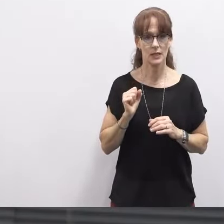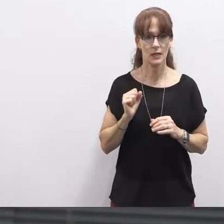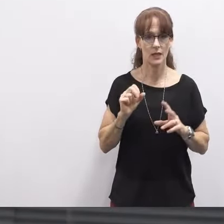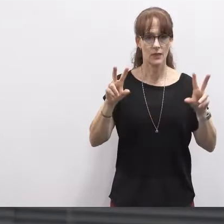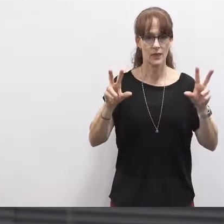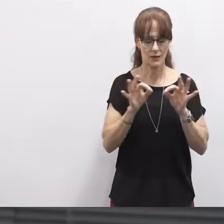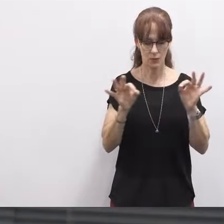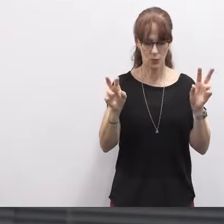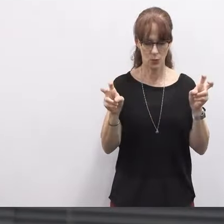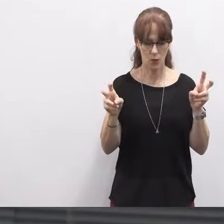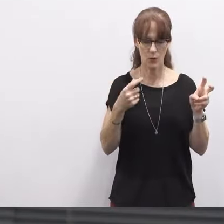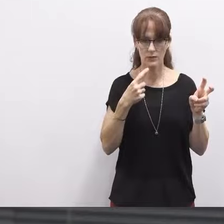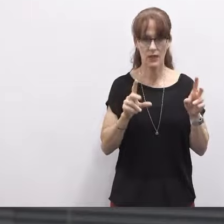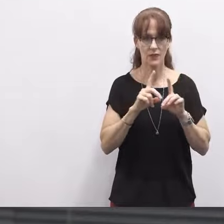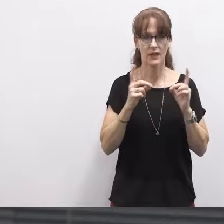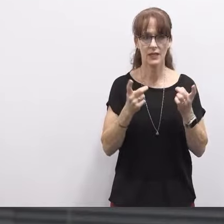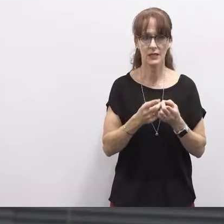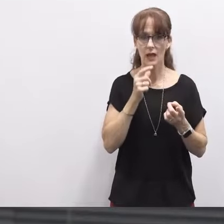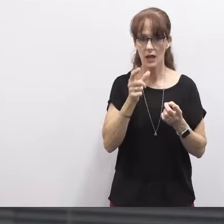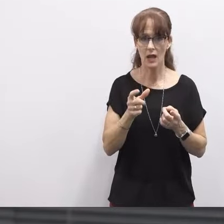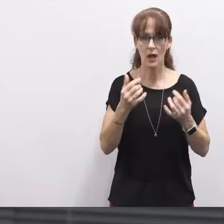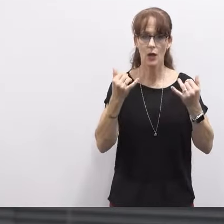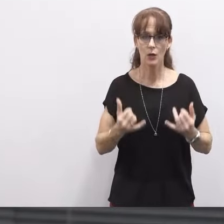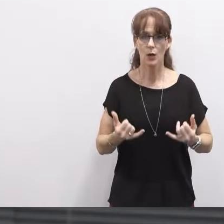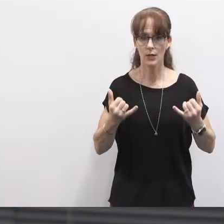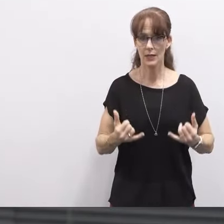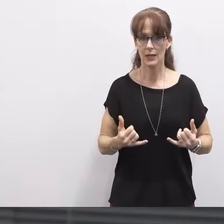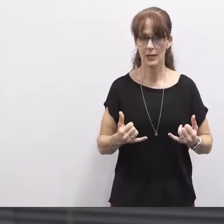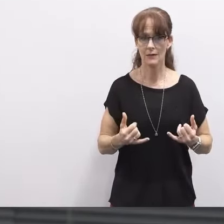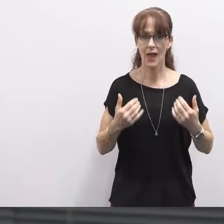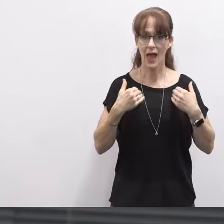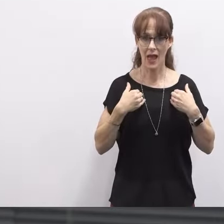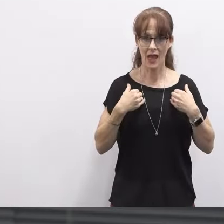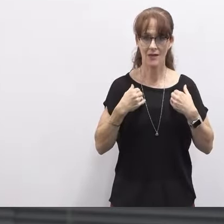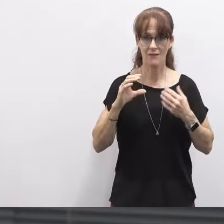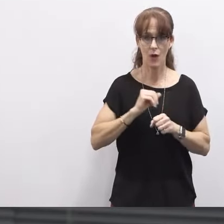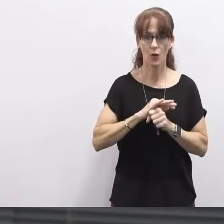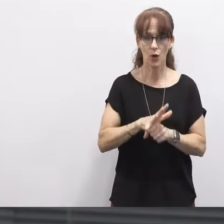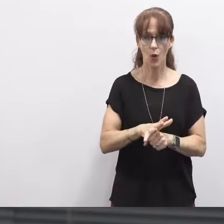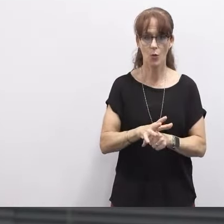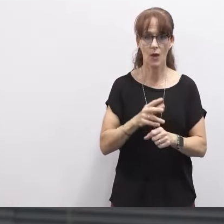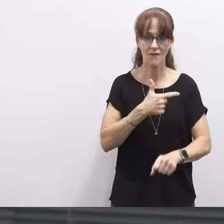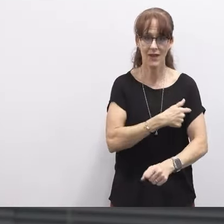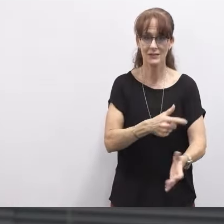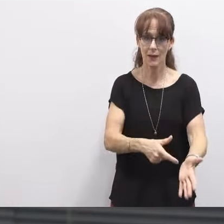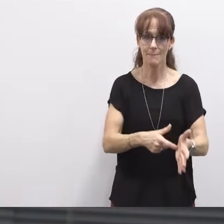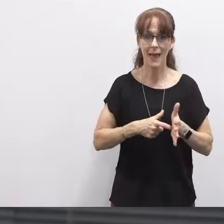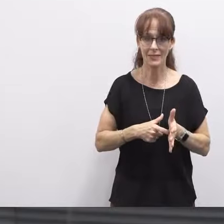So it was a quote here. It says, "The district does not currently have a COVID vaccine mandate."